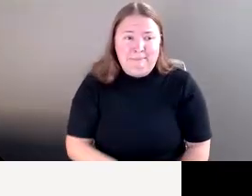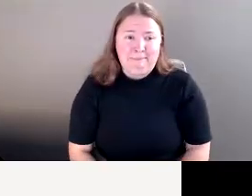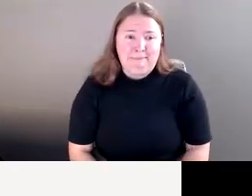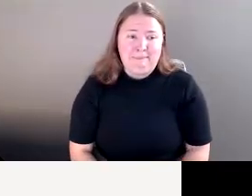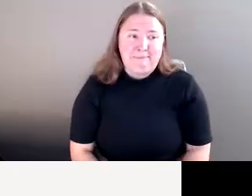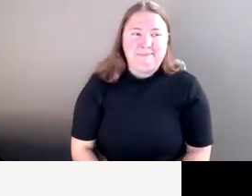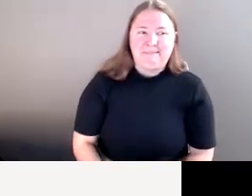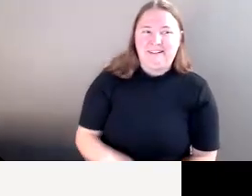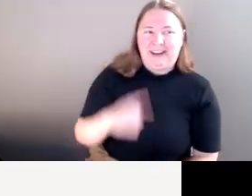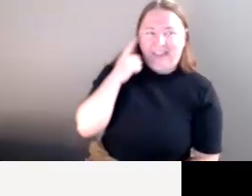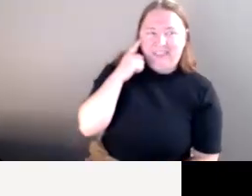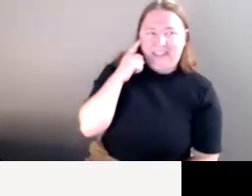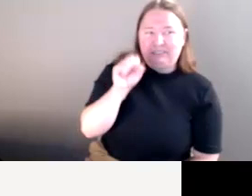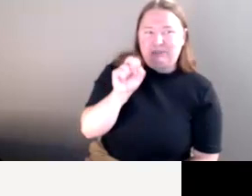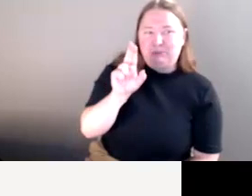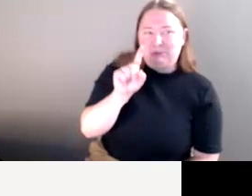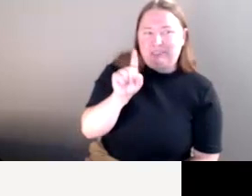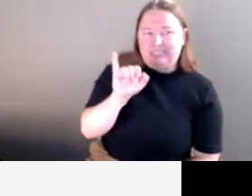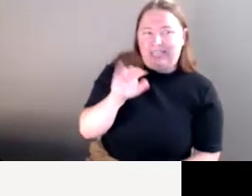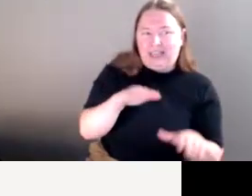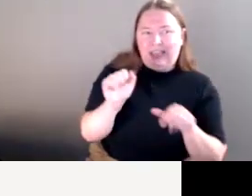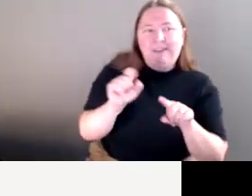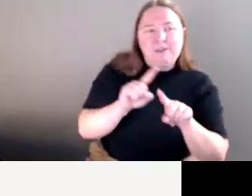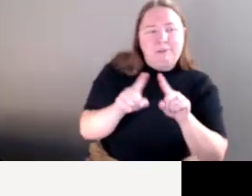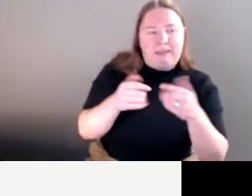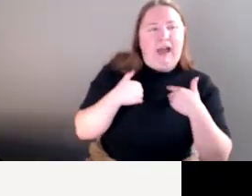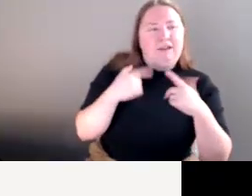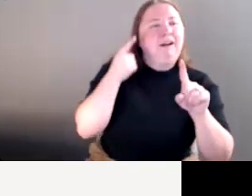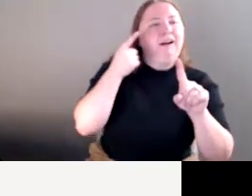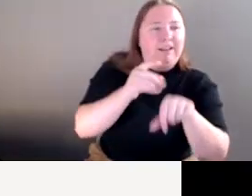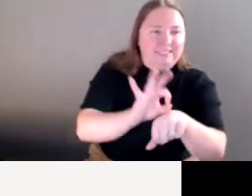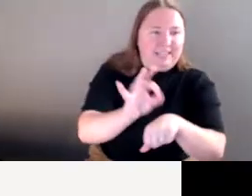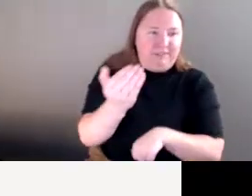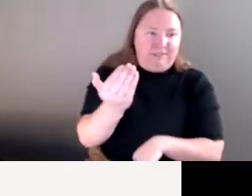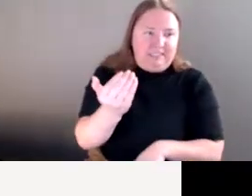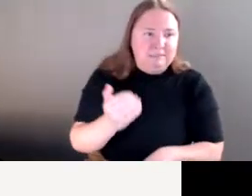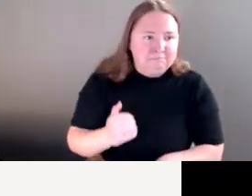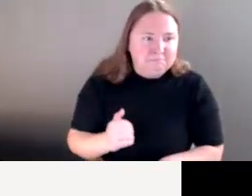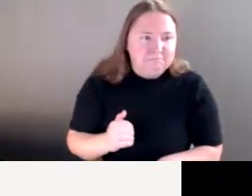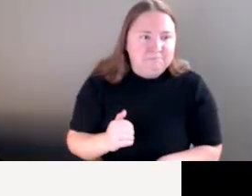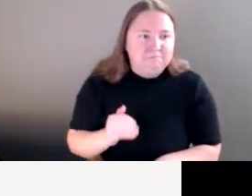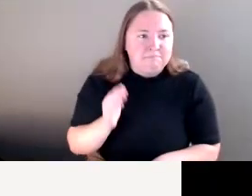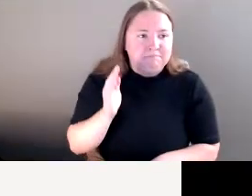I think Susi stepped out but yes, you have until 9:15. Okay. All right. I will come back to your questions.